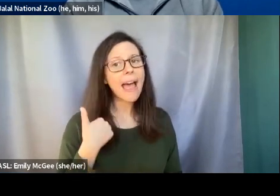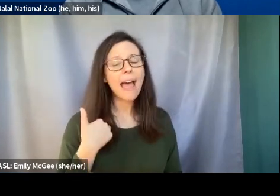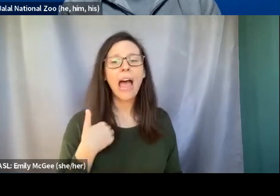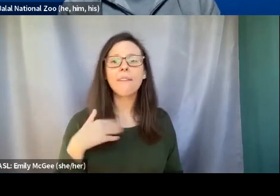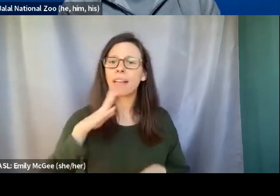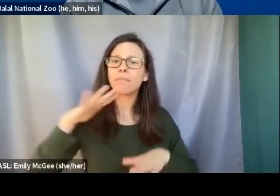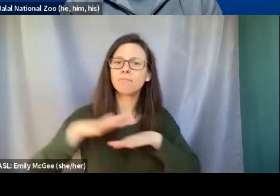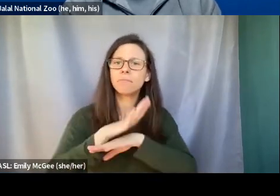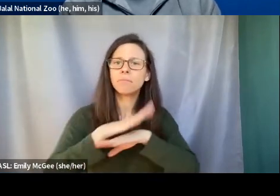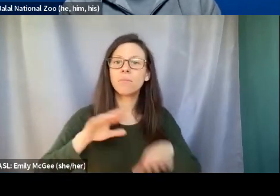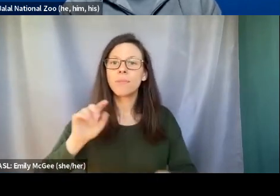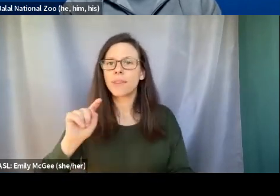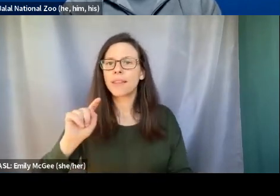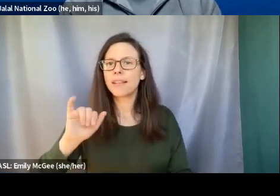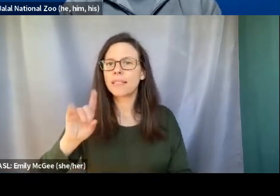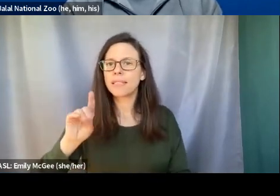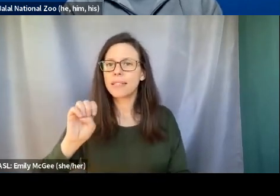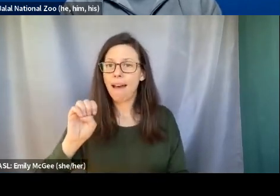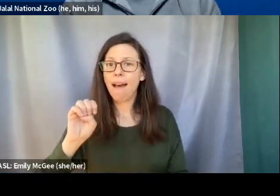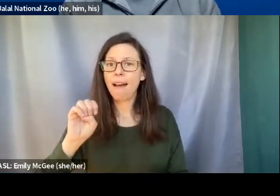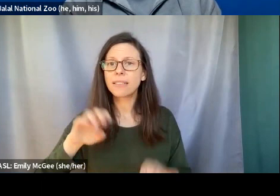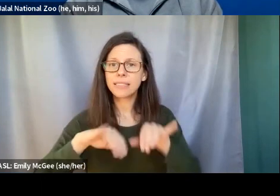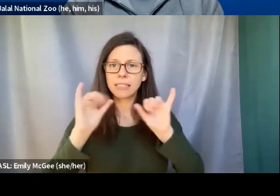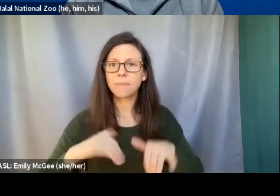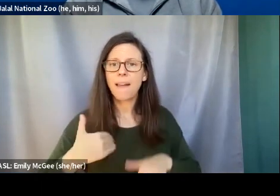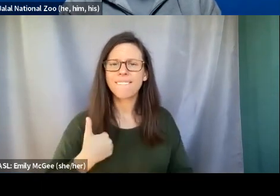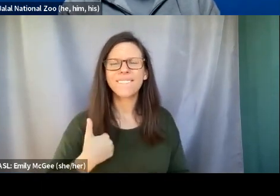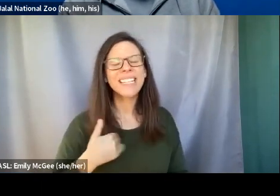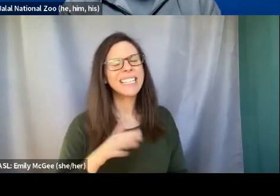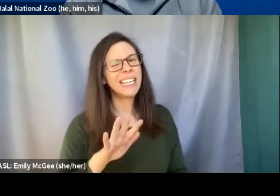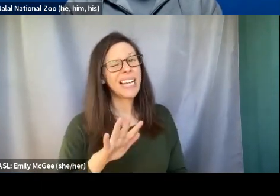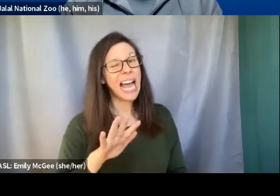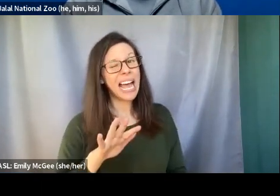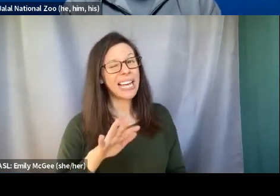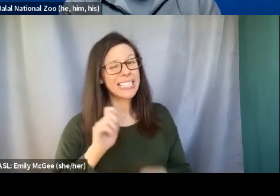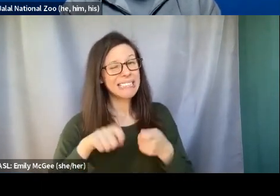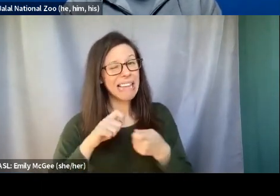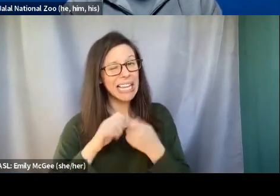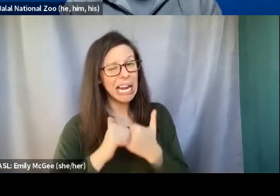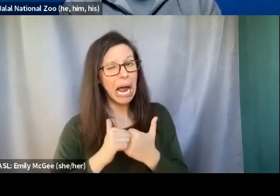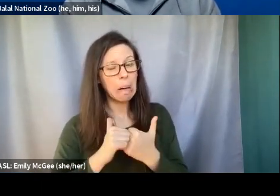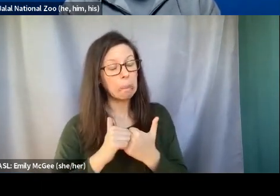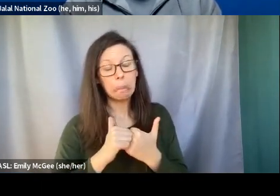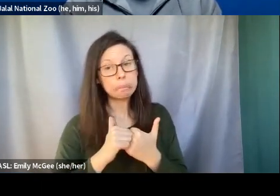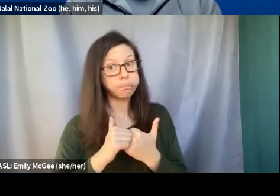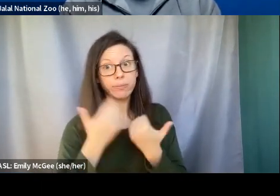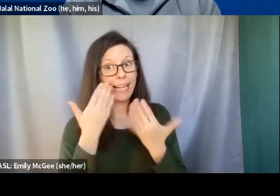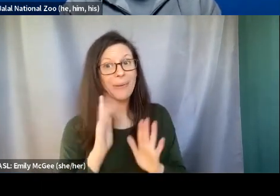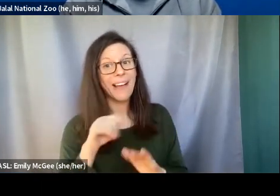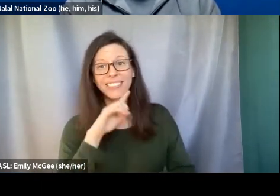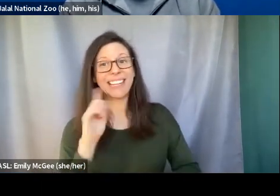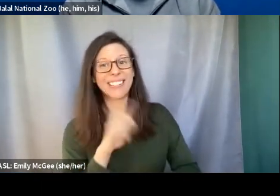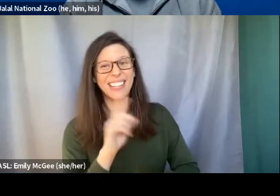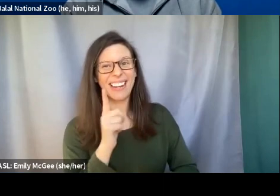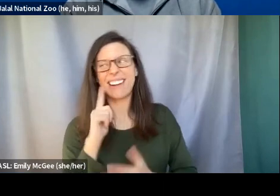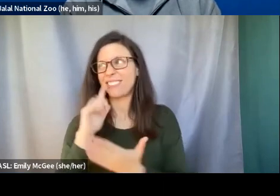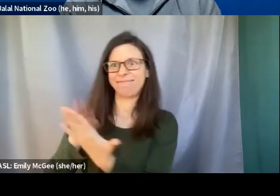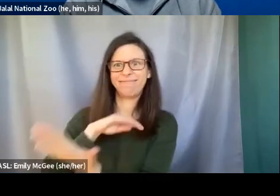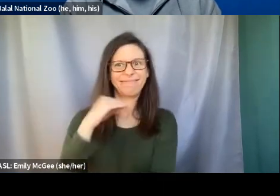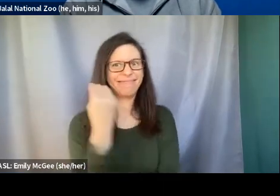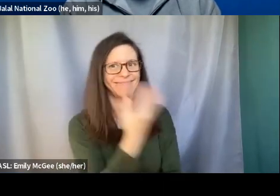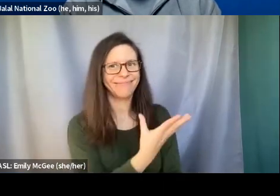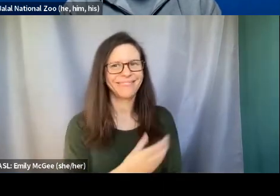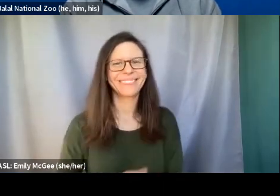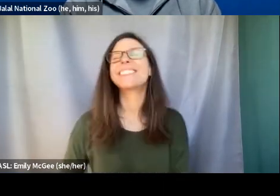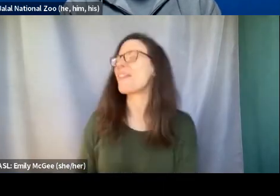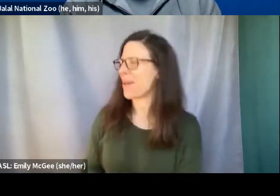Um I have to get back to you. >>Shellie: Great. Fantastic, um and we had another question. Trey was wondering